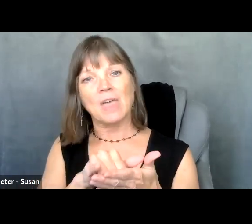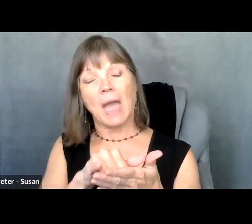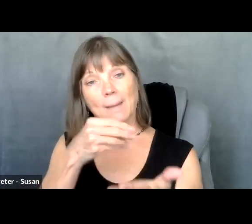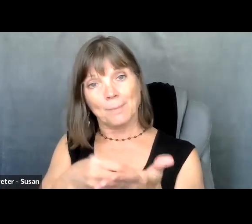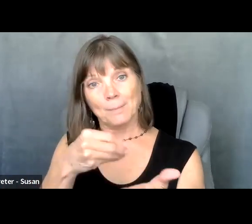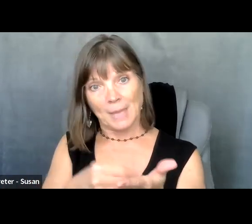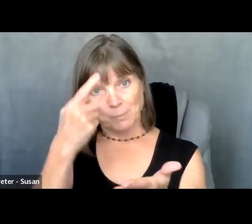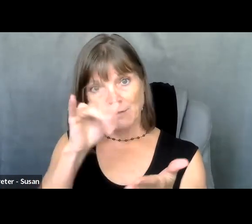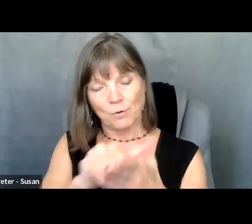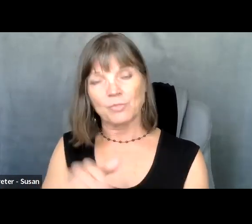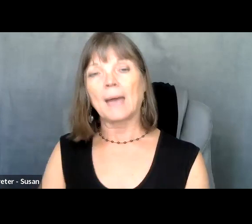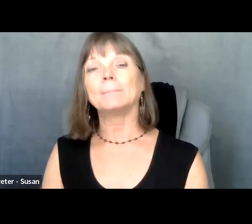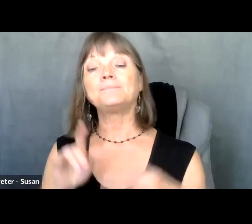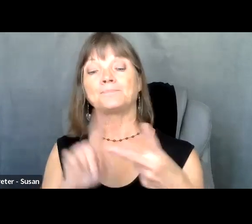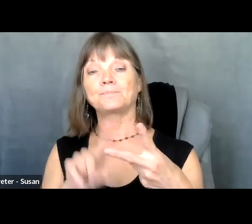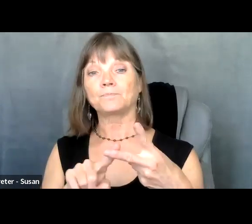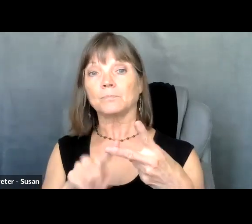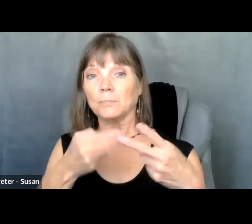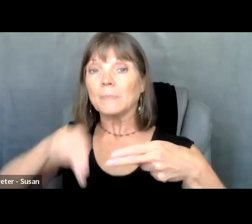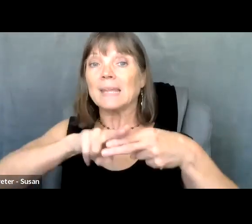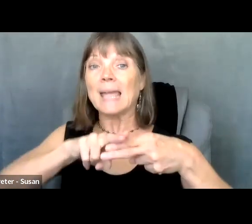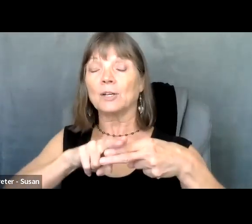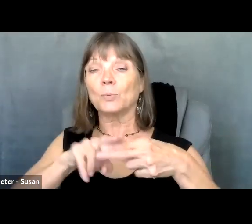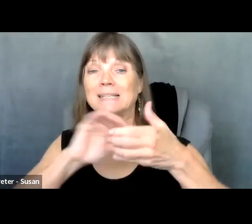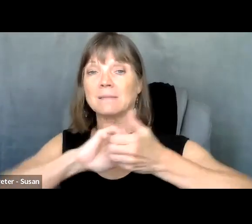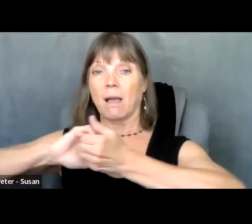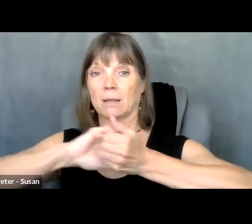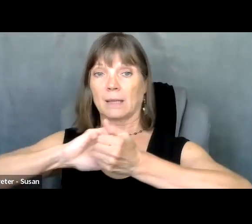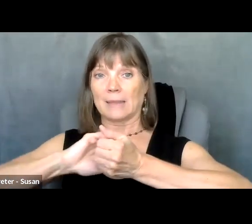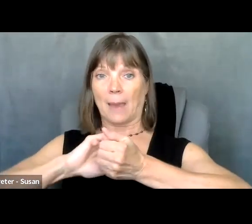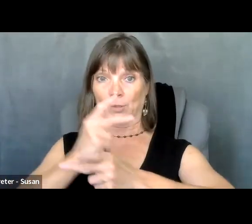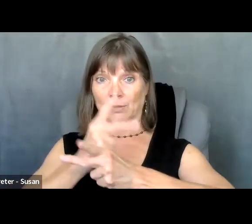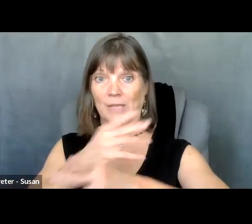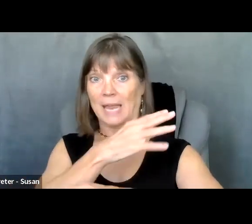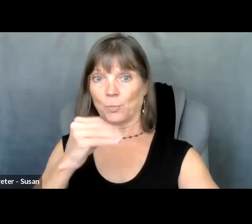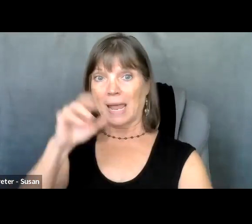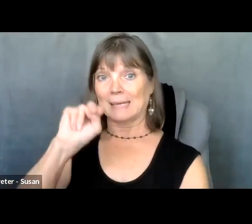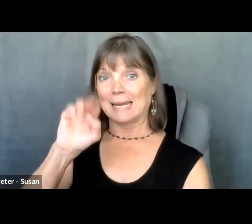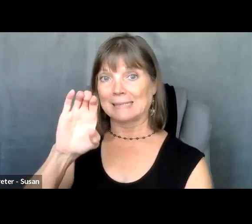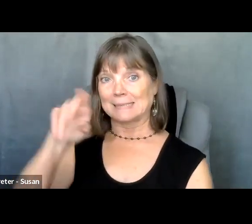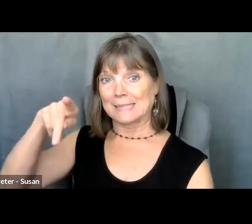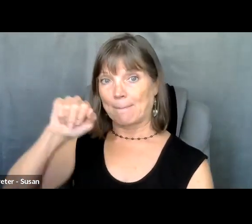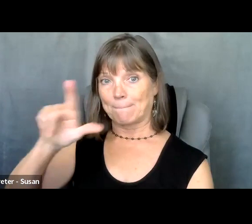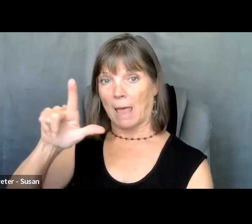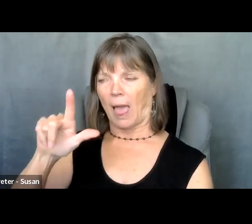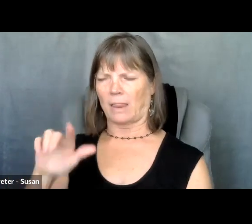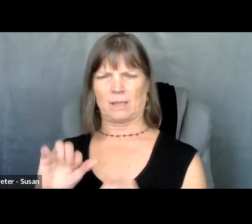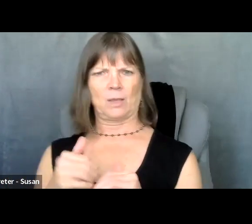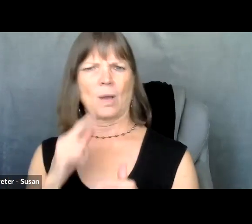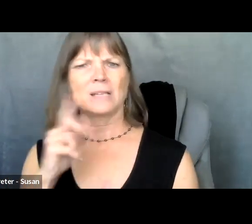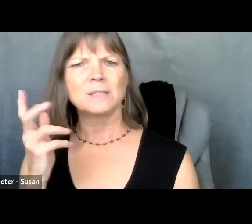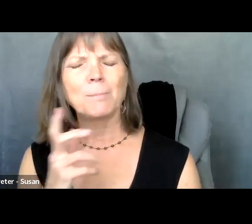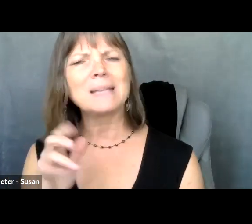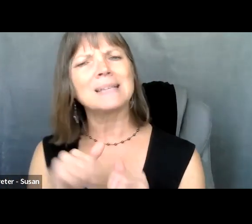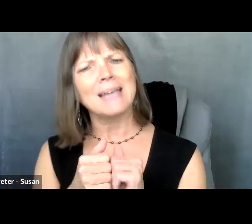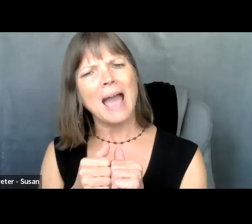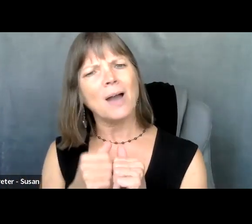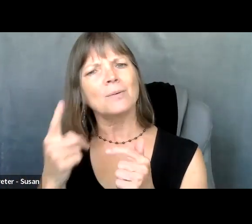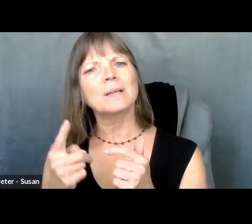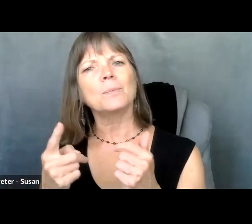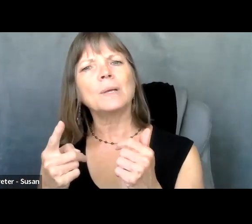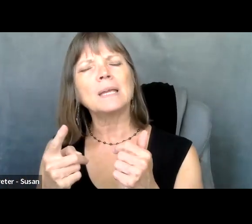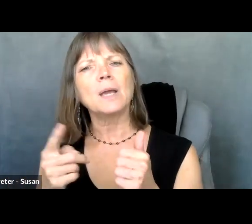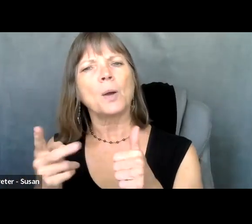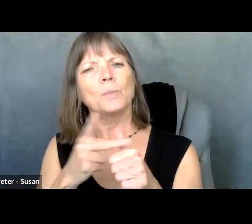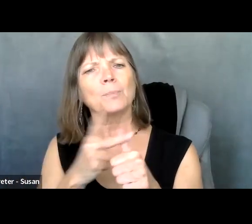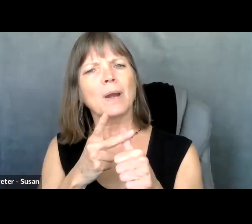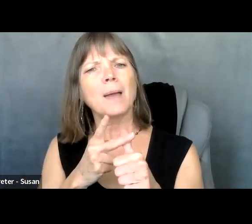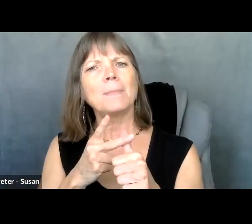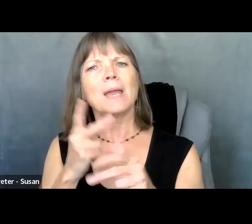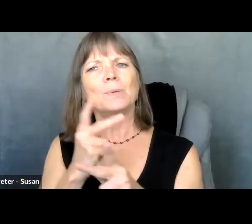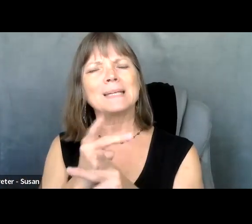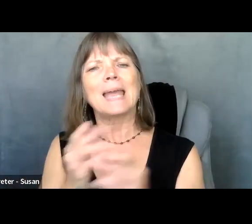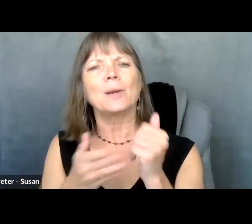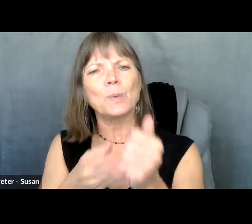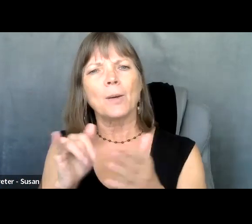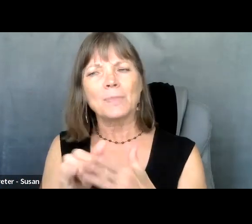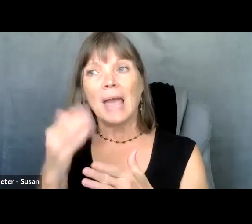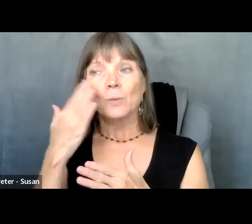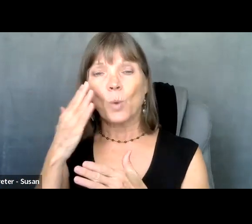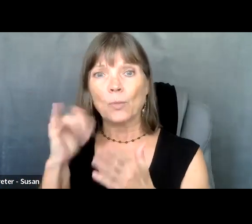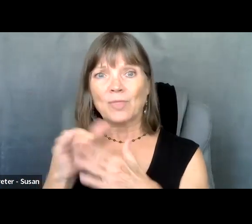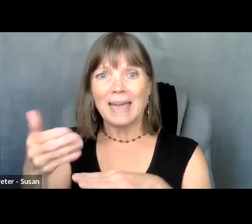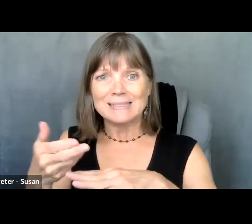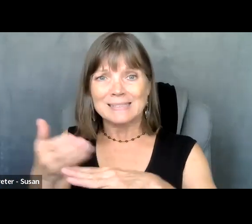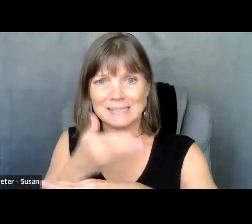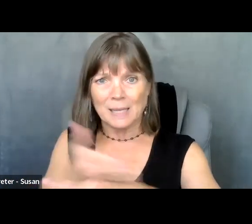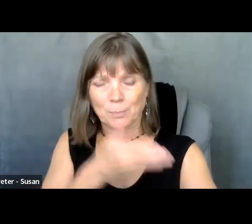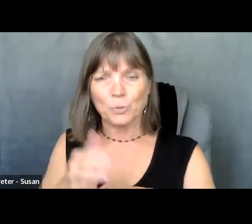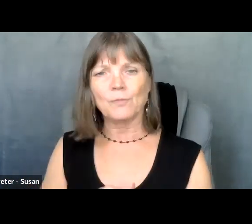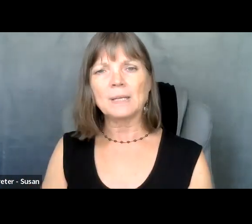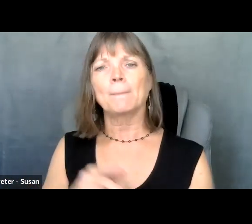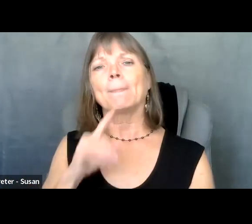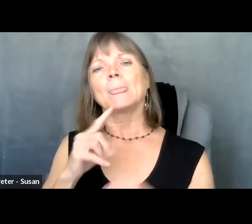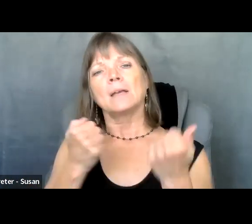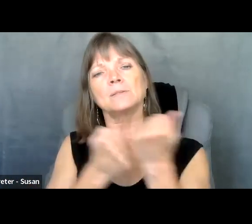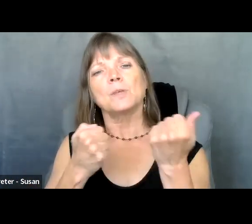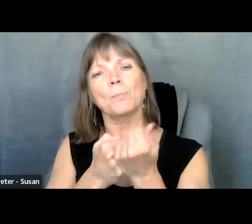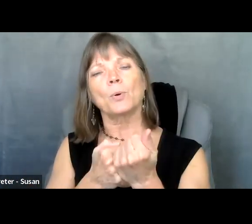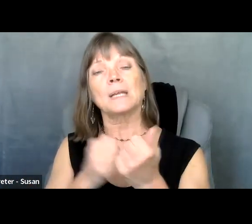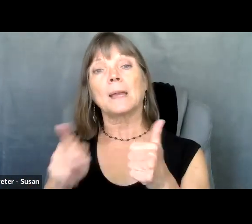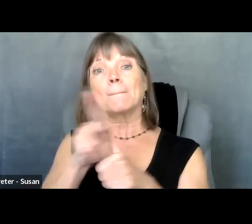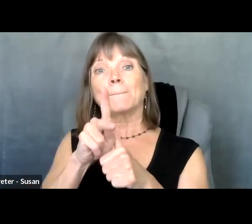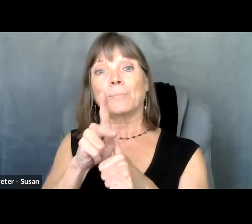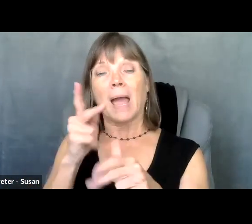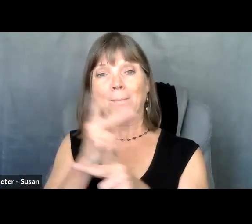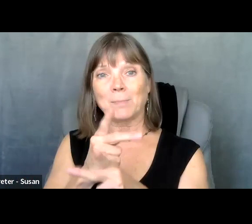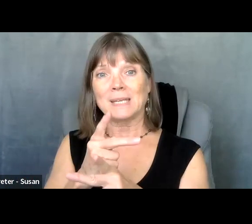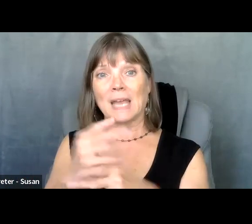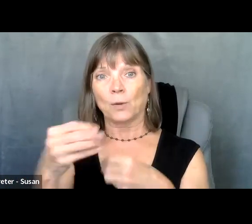Kelly Crosbie (she/her): We also got funding to increase collaborative care in Nc. Pal. So very upstream work. How do we make sure that we're adding mental health services in primary care, and also using scarce psychiatric research to support primary care offices and schools so super cool that we got funding for that.